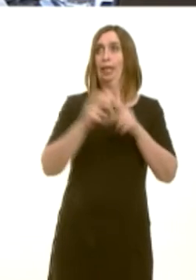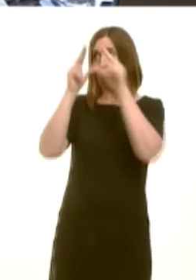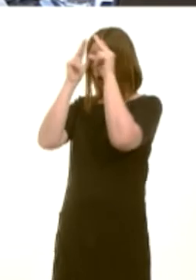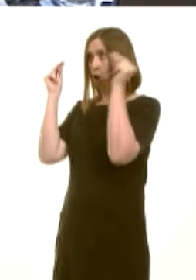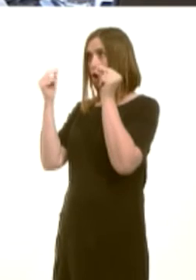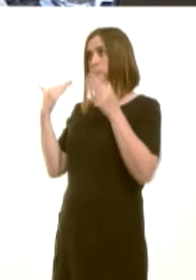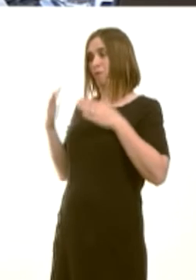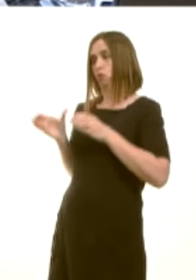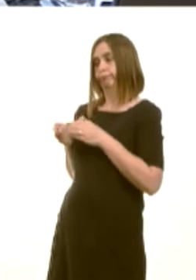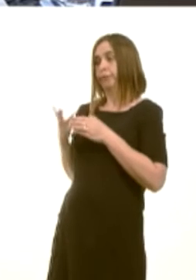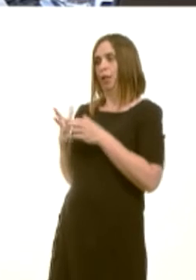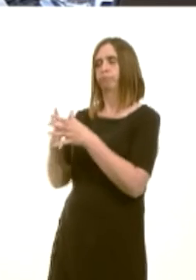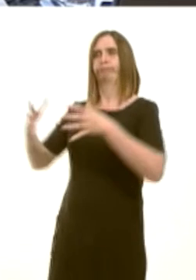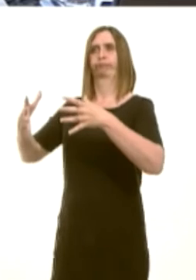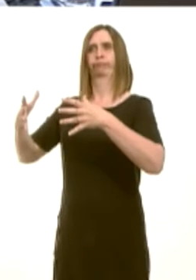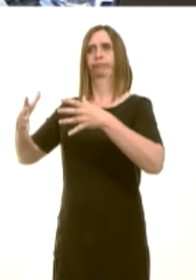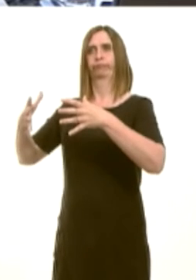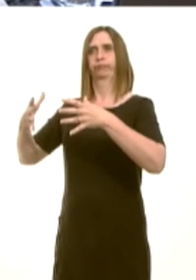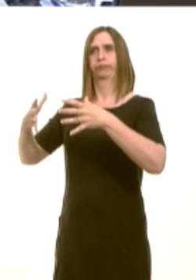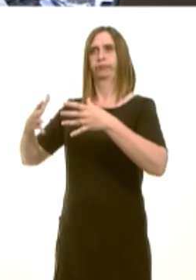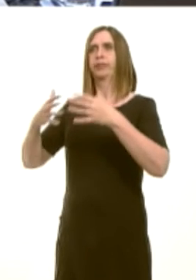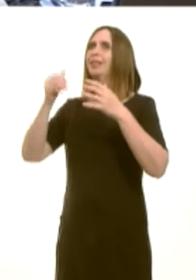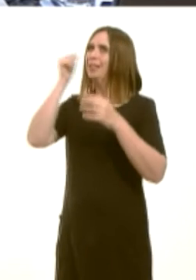it's correct to say that, in some parts of Wales, there are still recruitment problems.